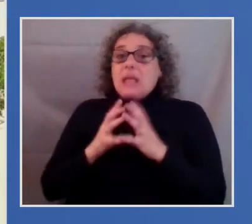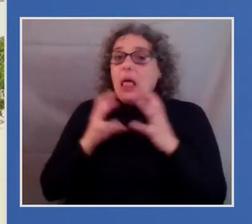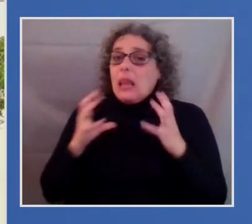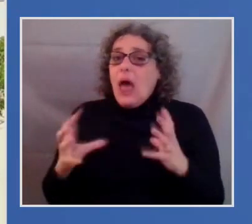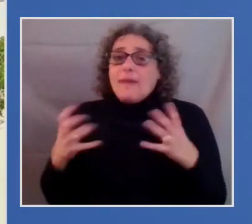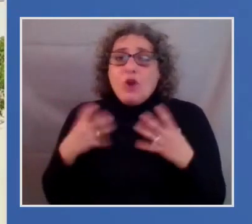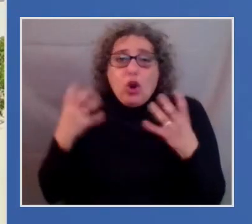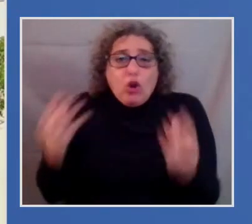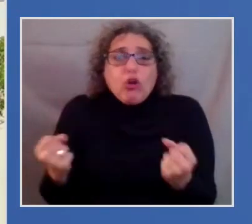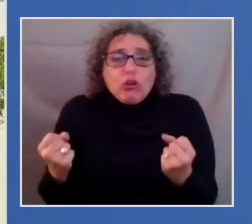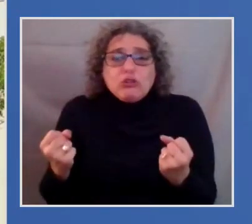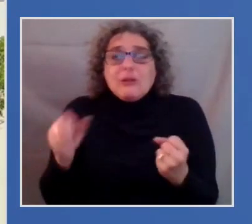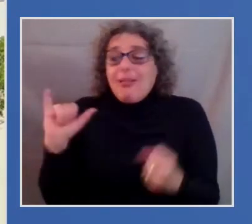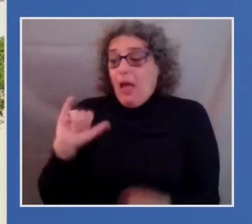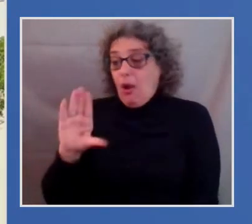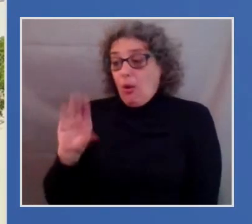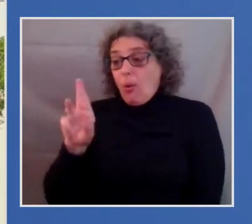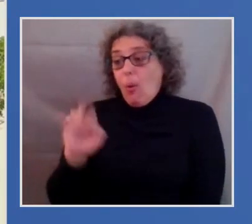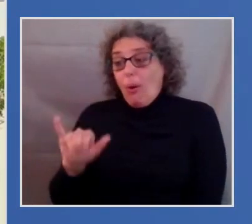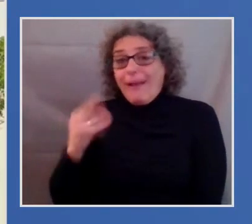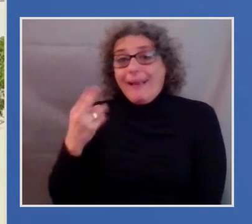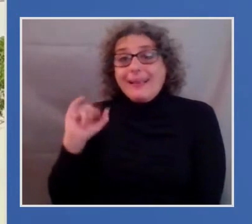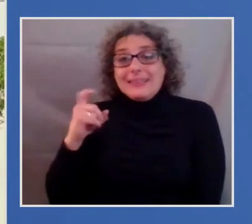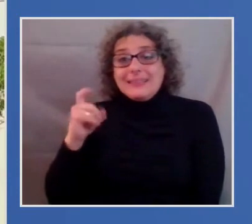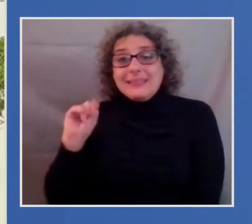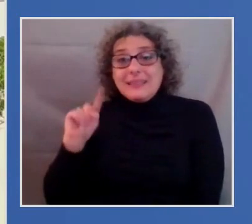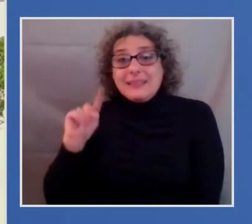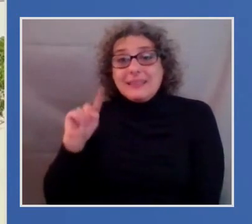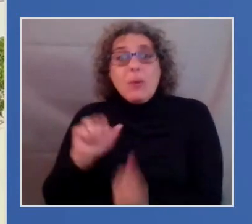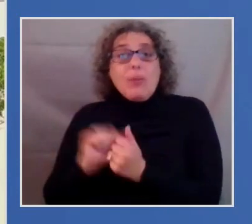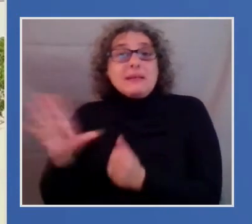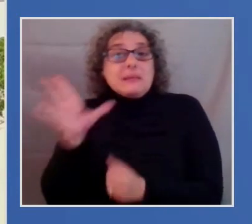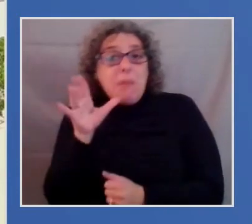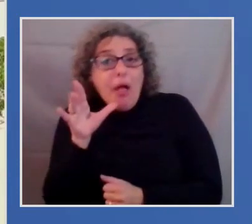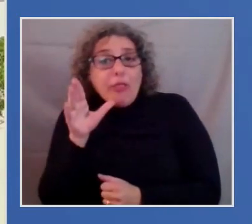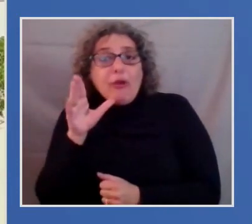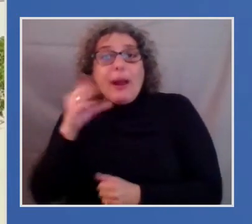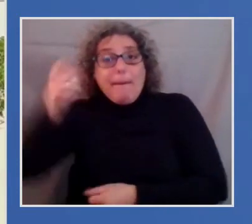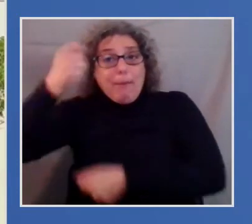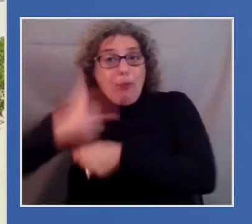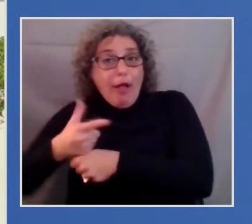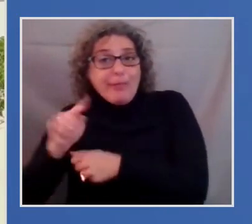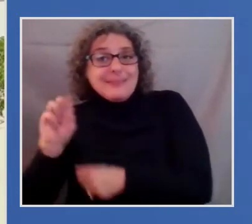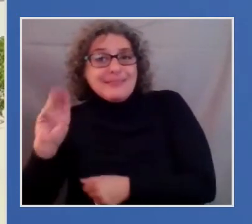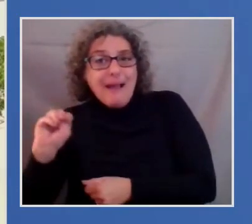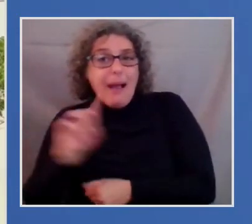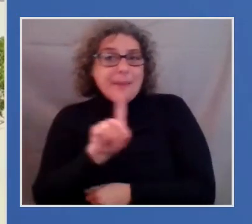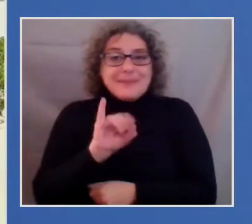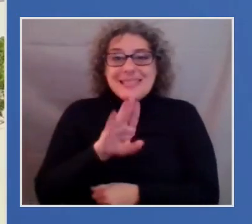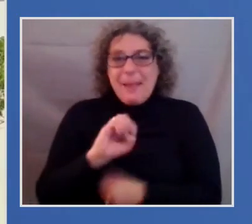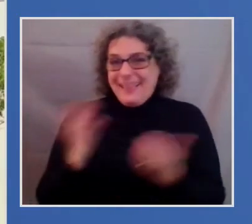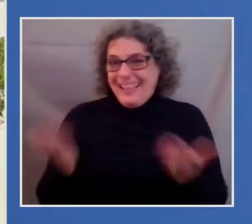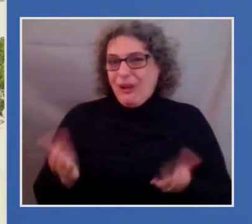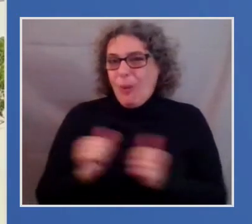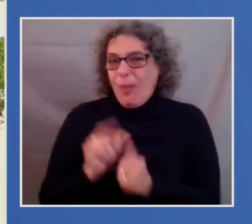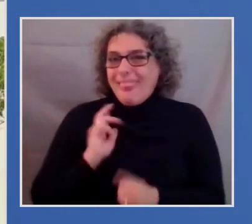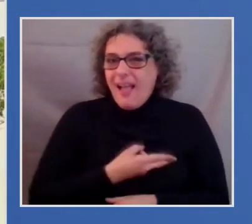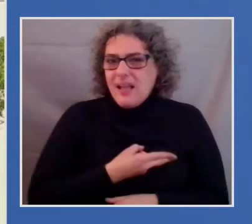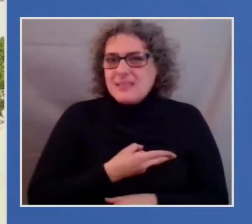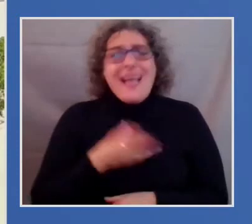PASS AN OPPORTUNITY DOWN THIRD- GENERATION. EVERY WHITE PERSON THAT CAME